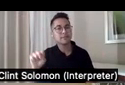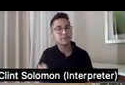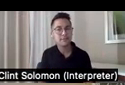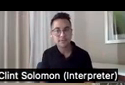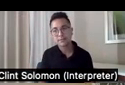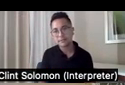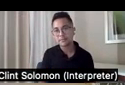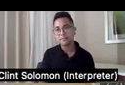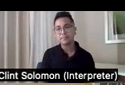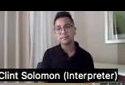okay